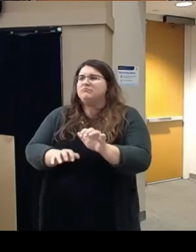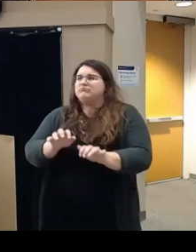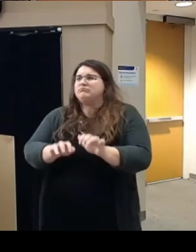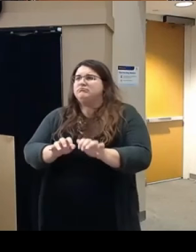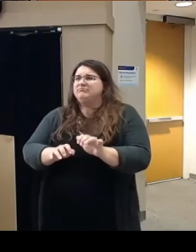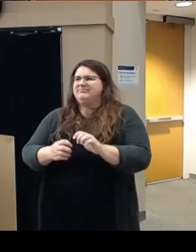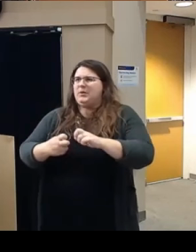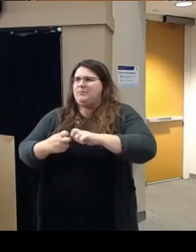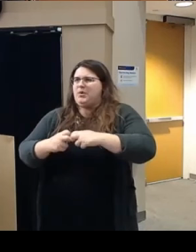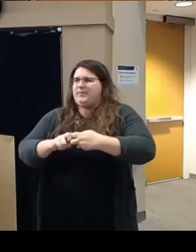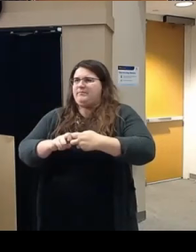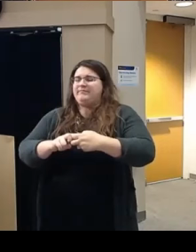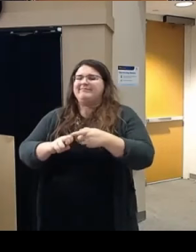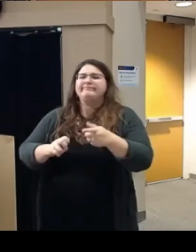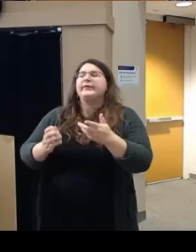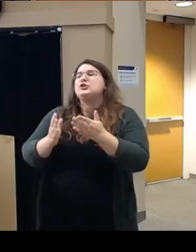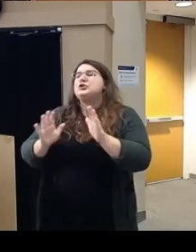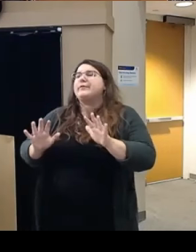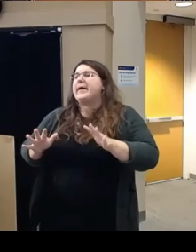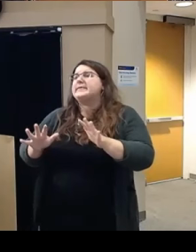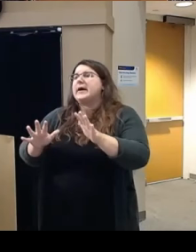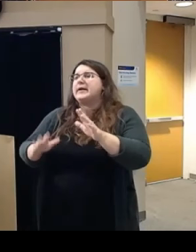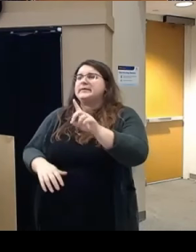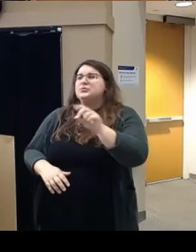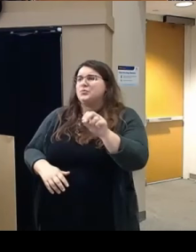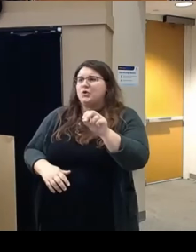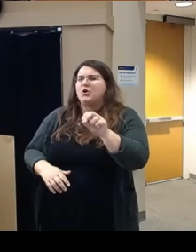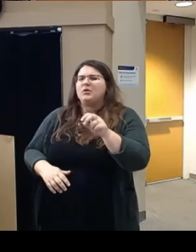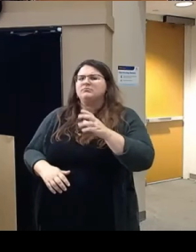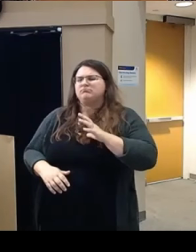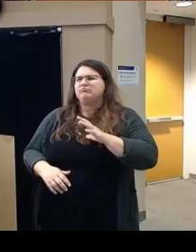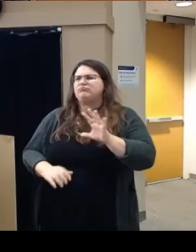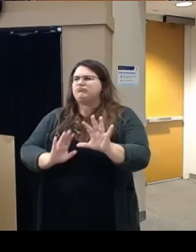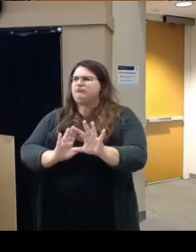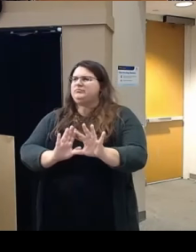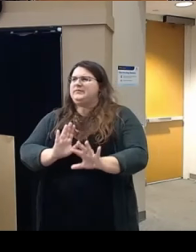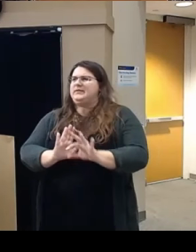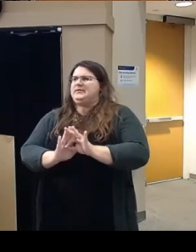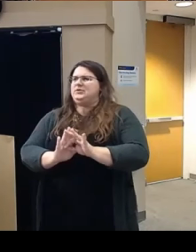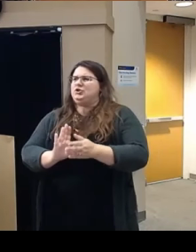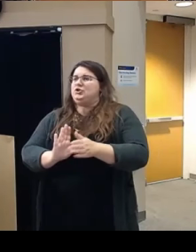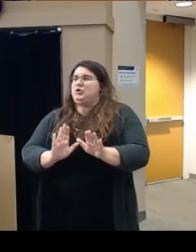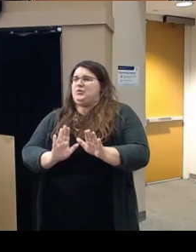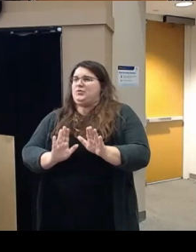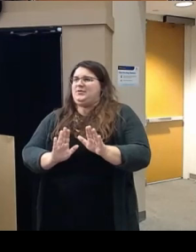generalized anxiety disorder and so we're going to select that and then go back to the episode